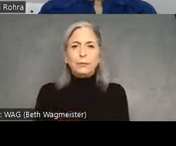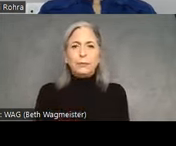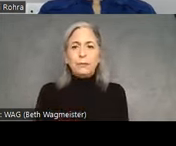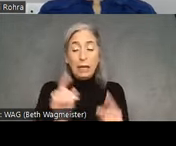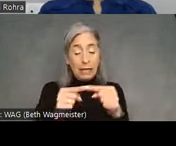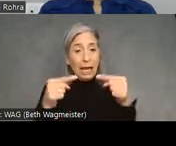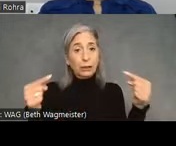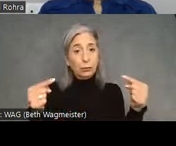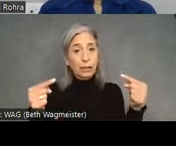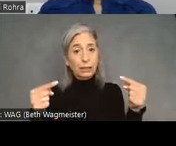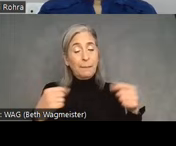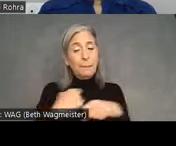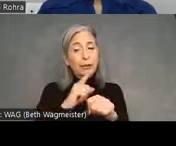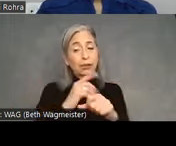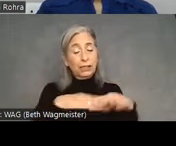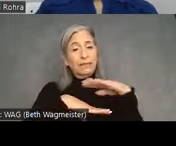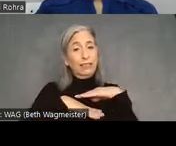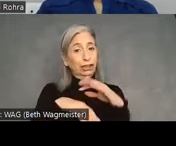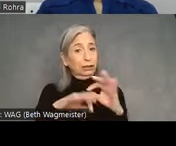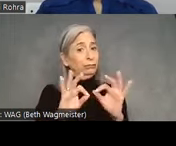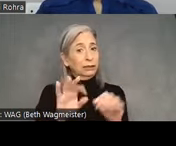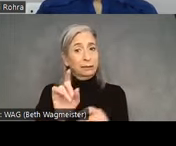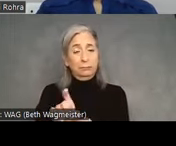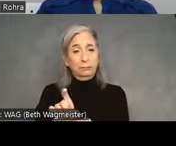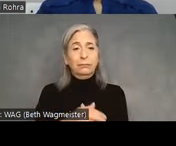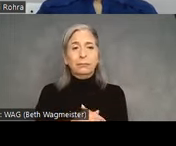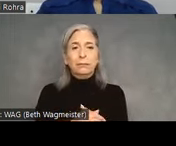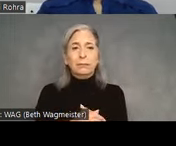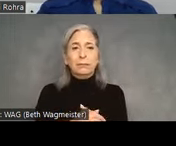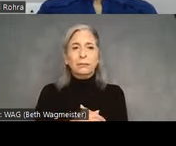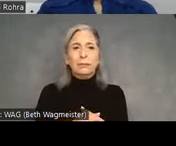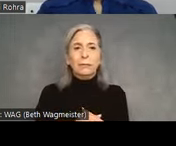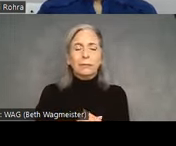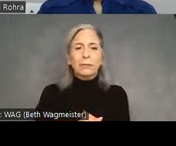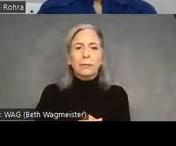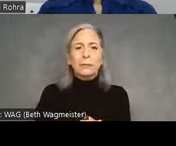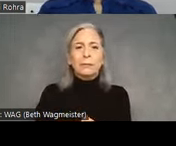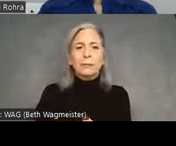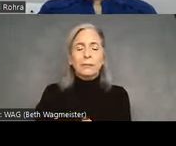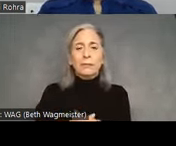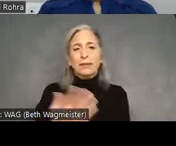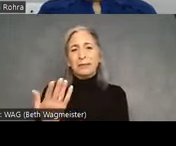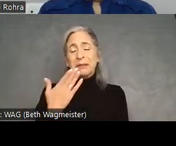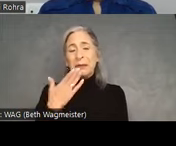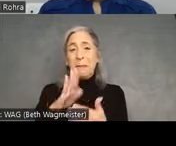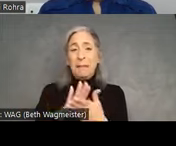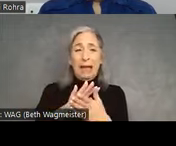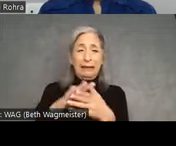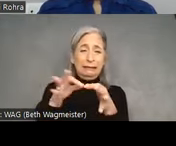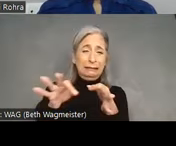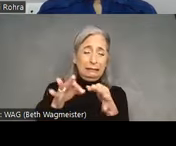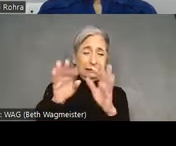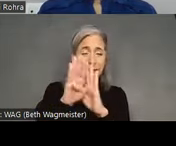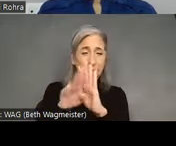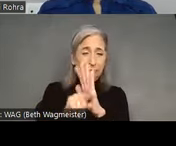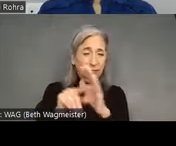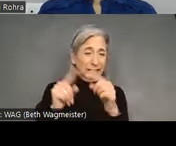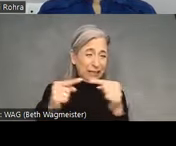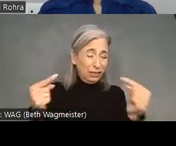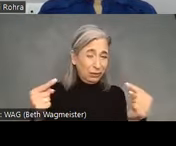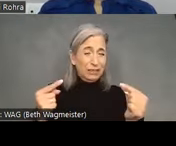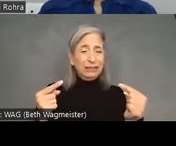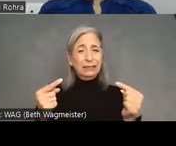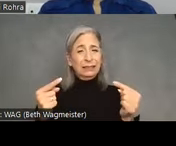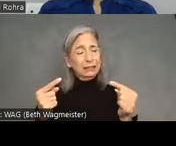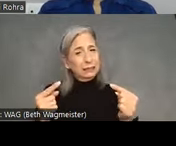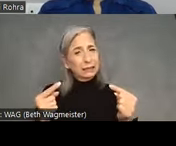is sufficient. Poor contrast for displaying textual information. A quick example that comes